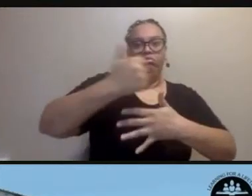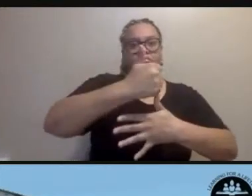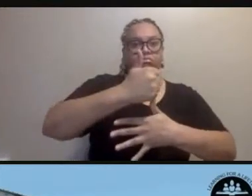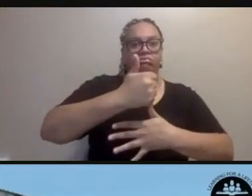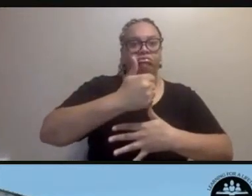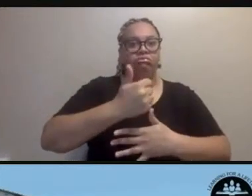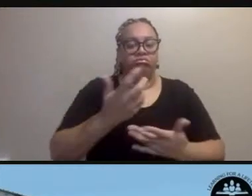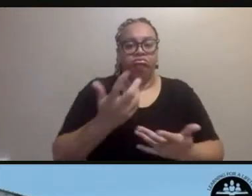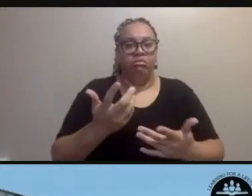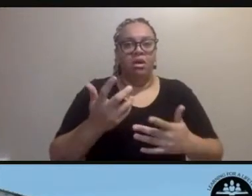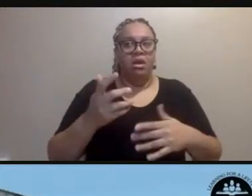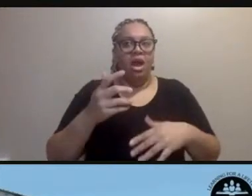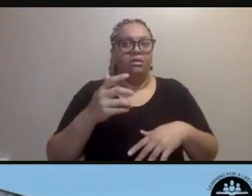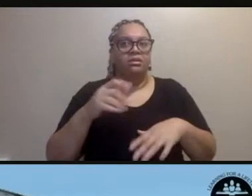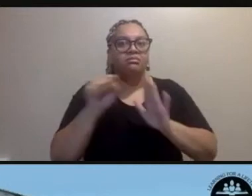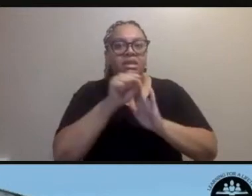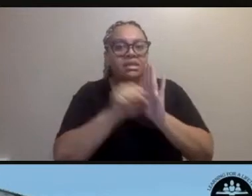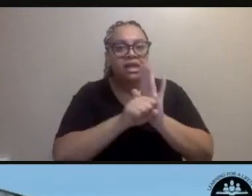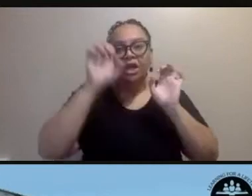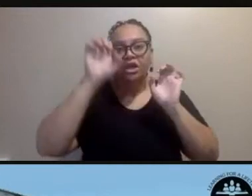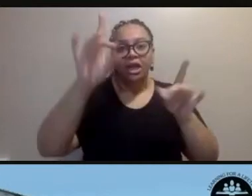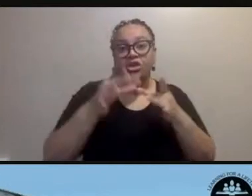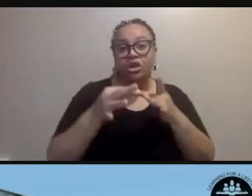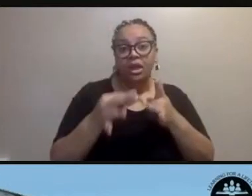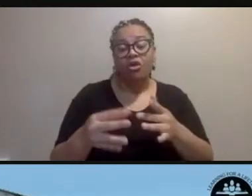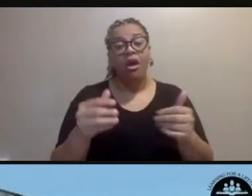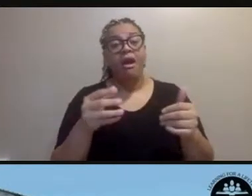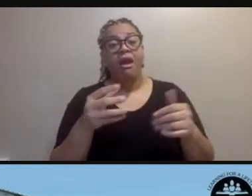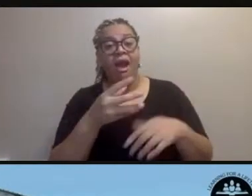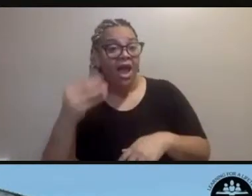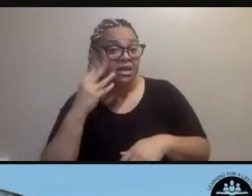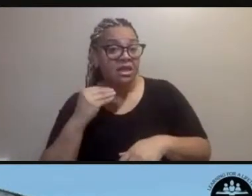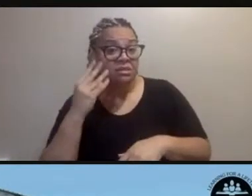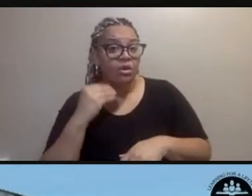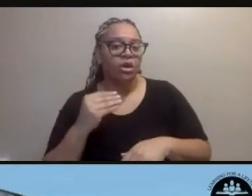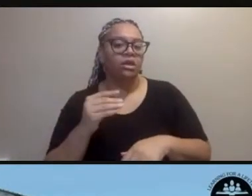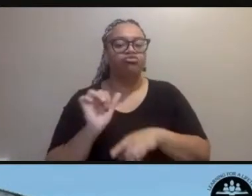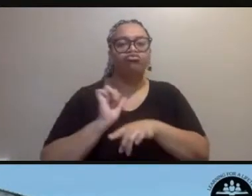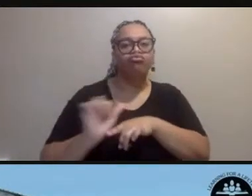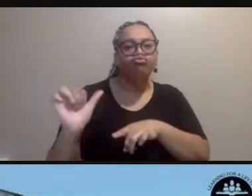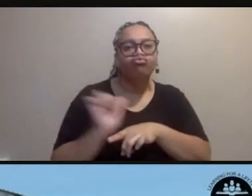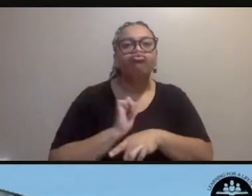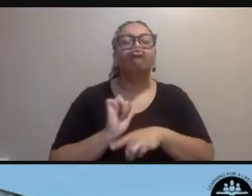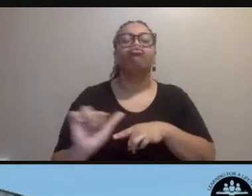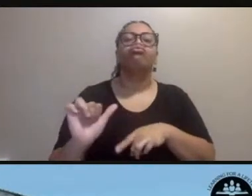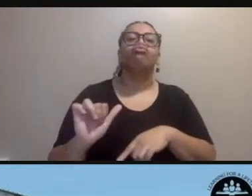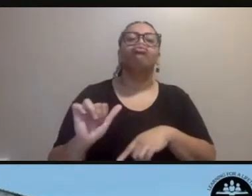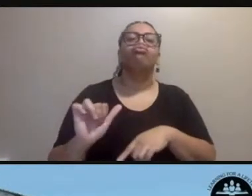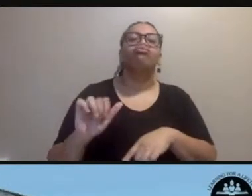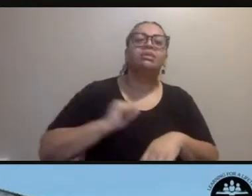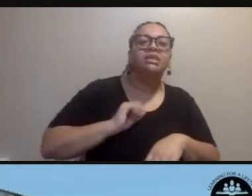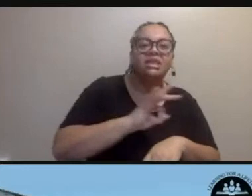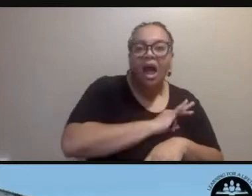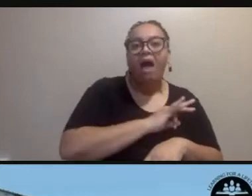SUBSTITUTE TEACHER O EMERGENCY LICENSE ALL THE WAY THROUGH THE SUPERINTENDENT AS A